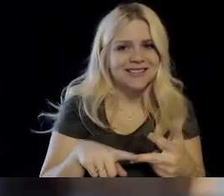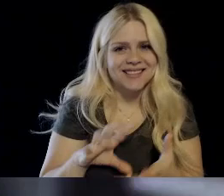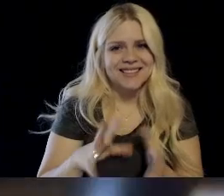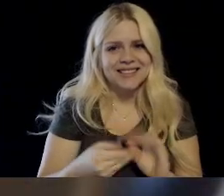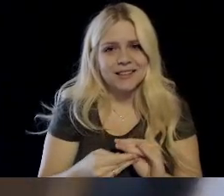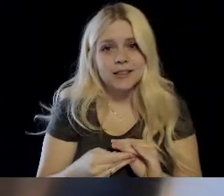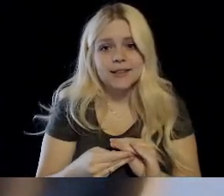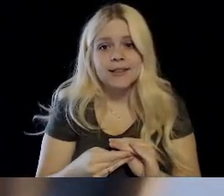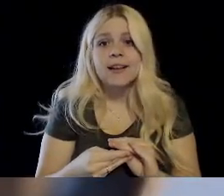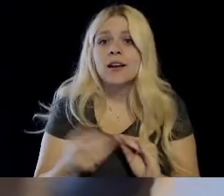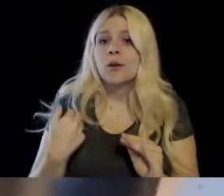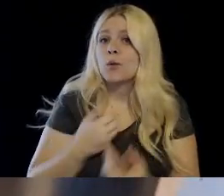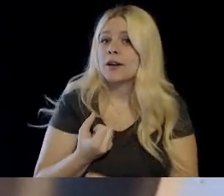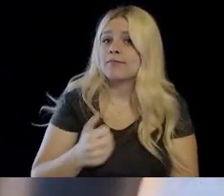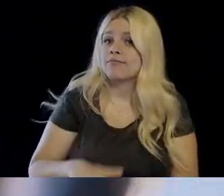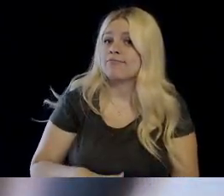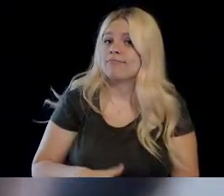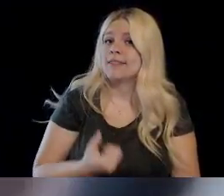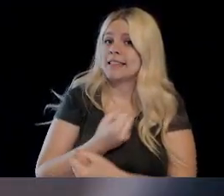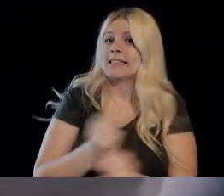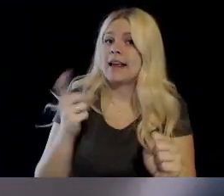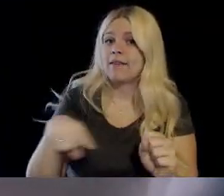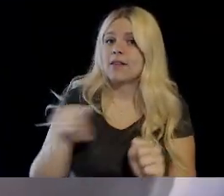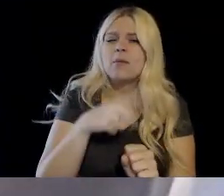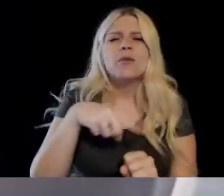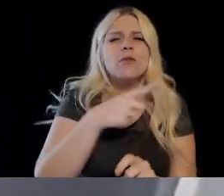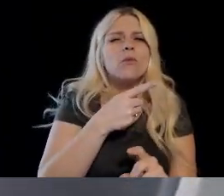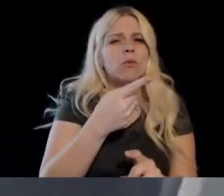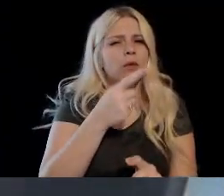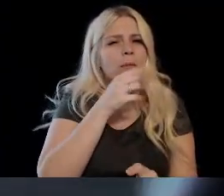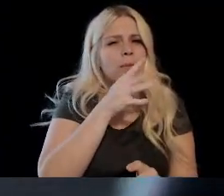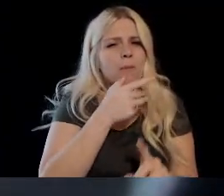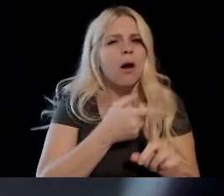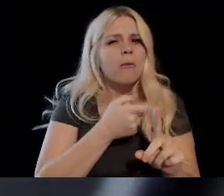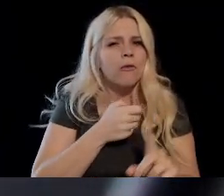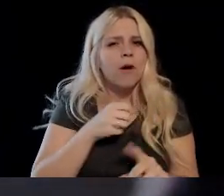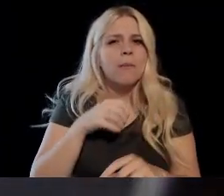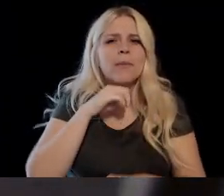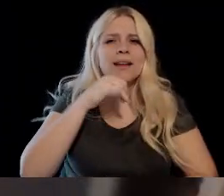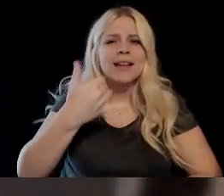rescue story, their mom was a nuisance bear, up in Yellowstone. And the cubs - uh, Wildlife